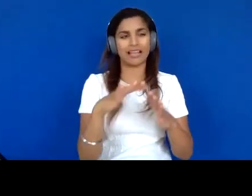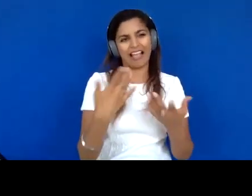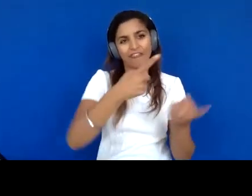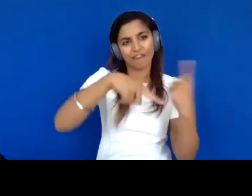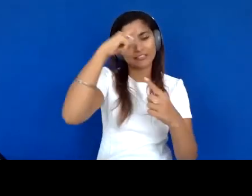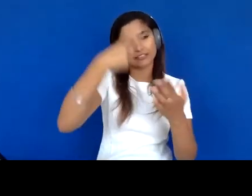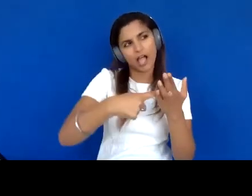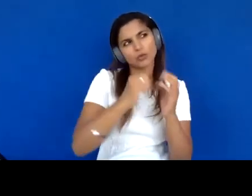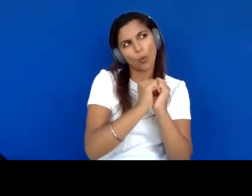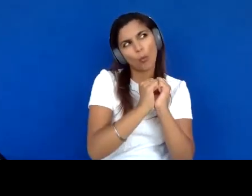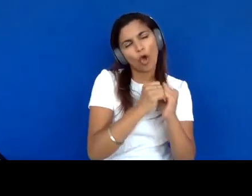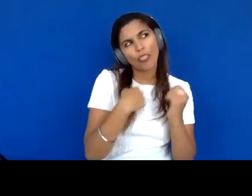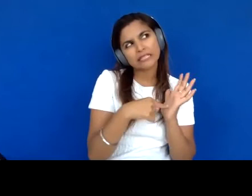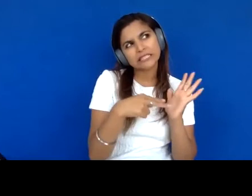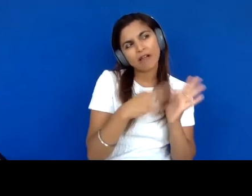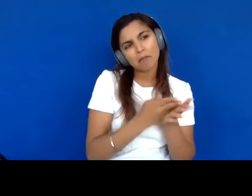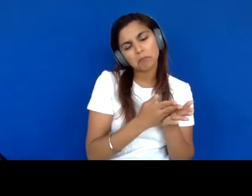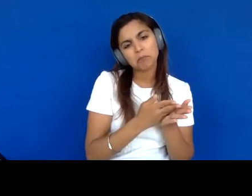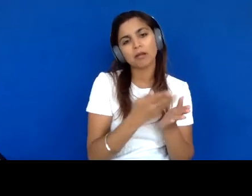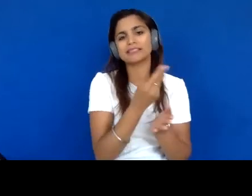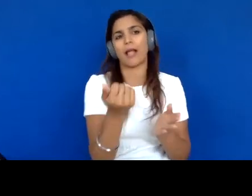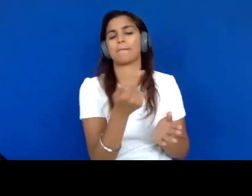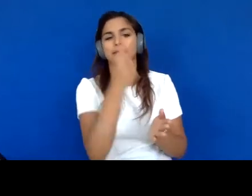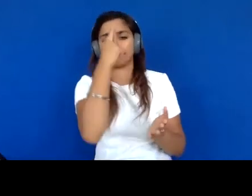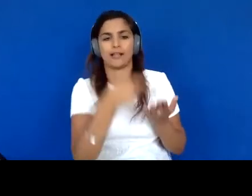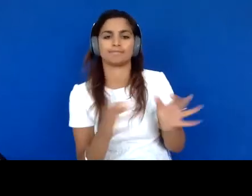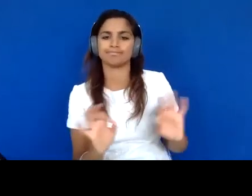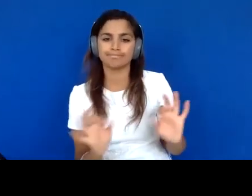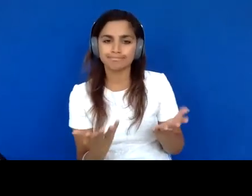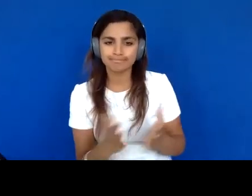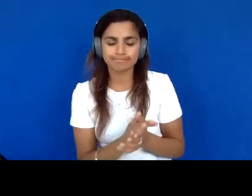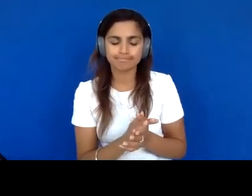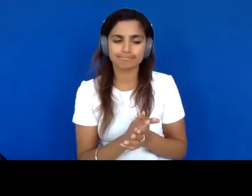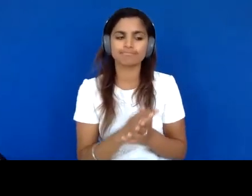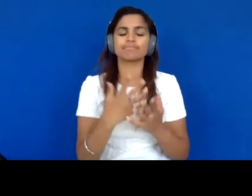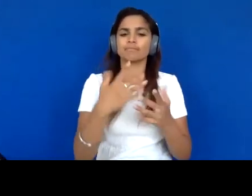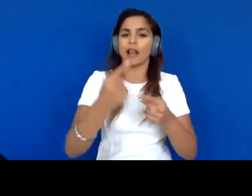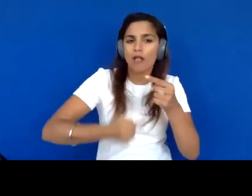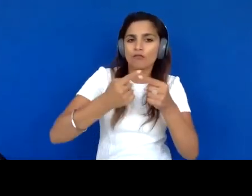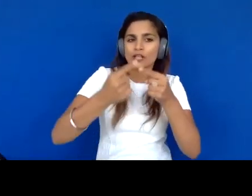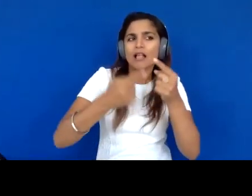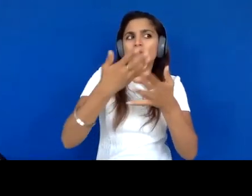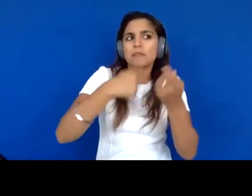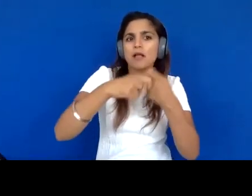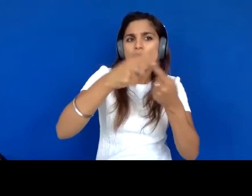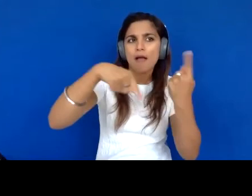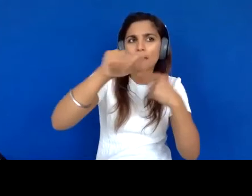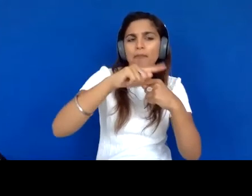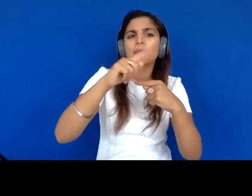interest in these games had been increasing with every incarnation especially since Sydney 2000 mainstream coverage of the Paralympics was still